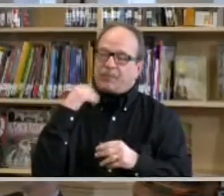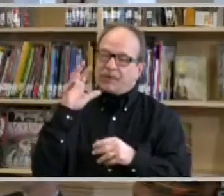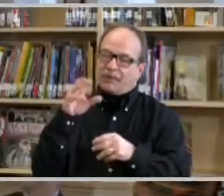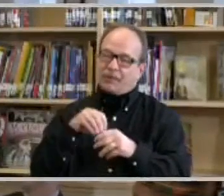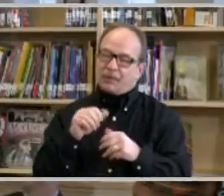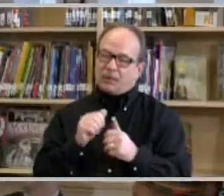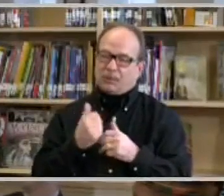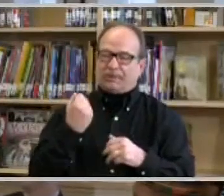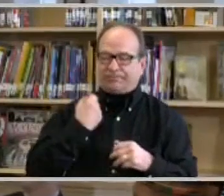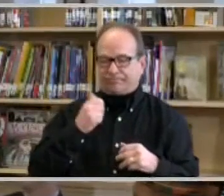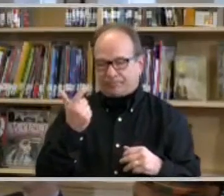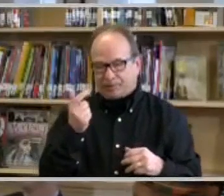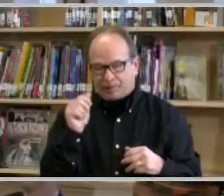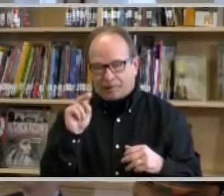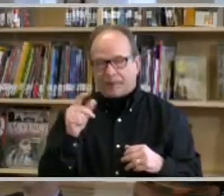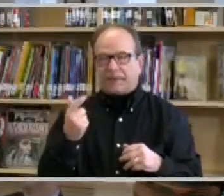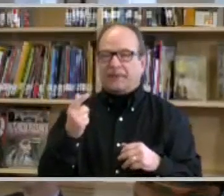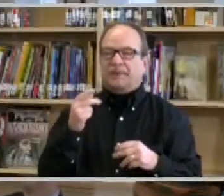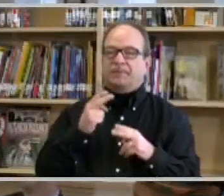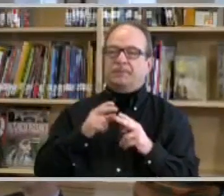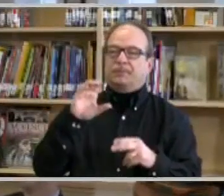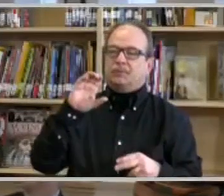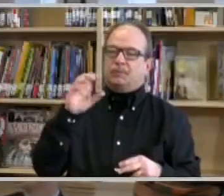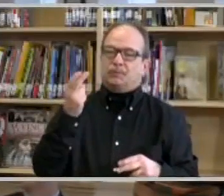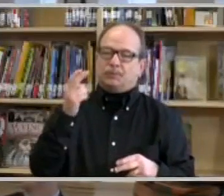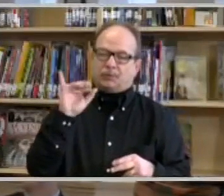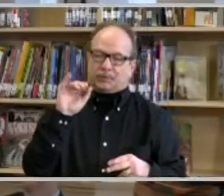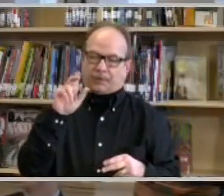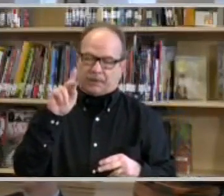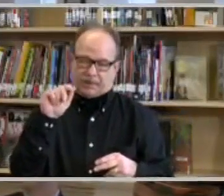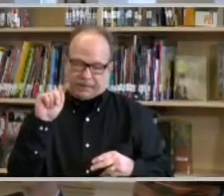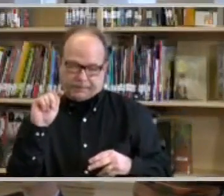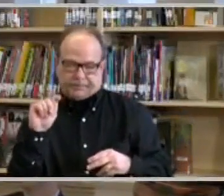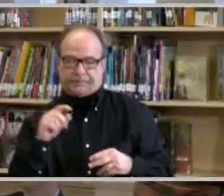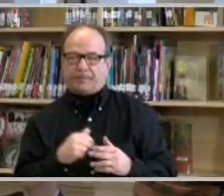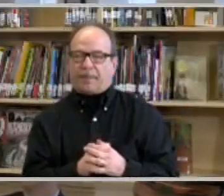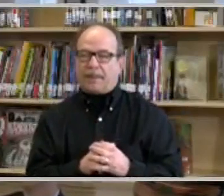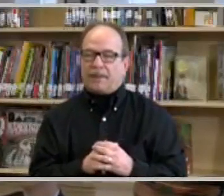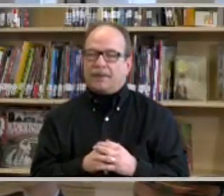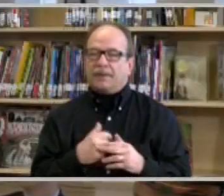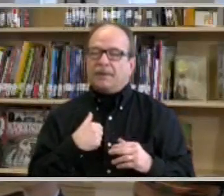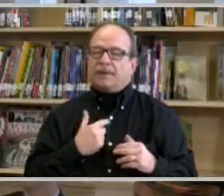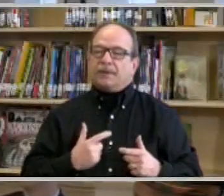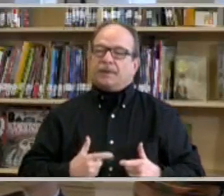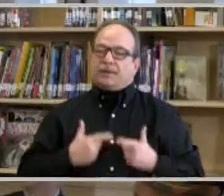I WAS INVOLVED WITH A GANG BY